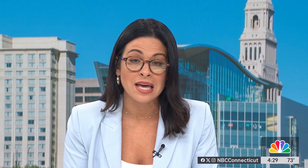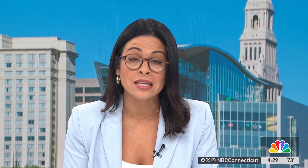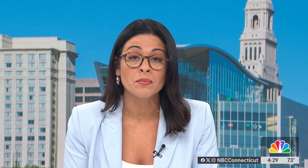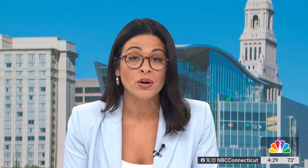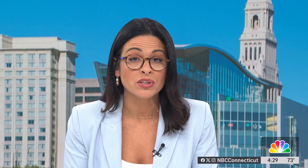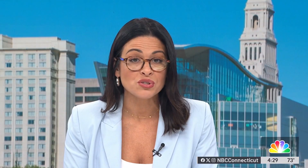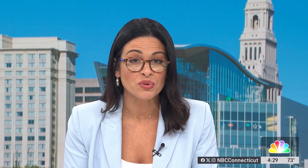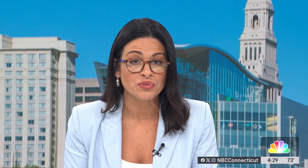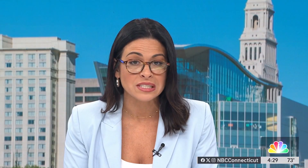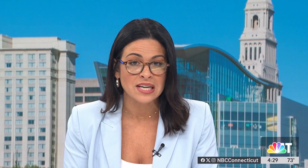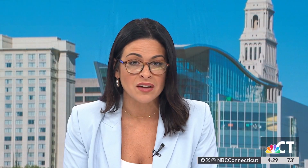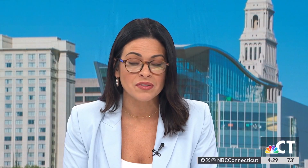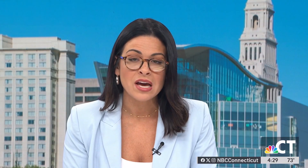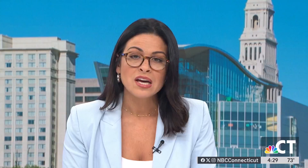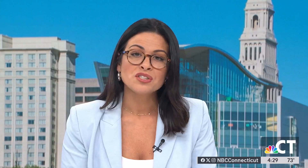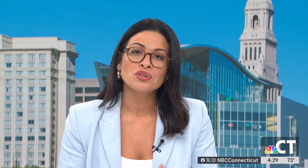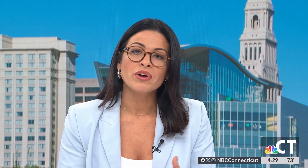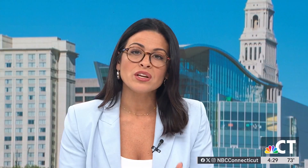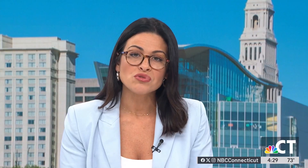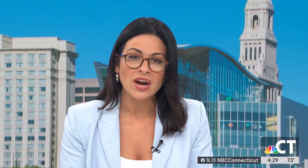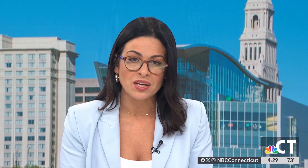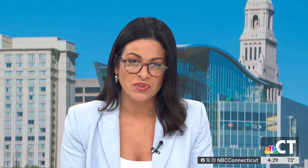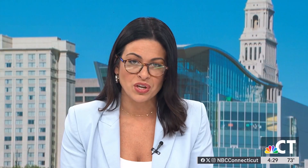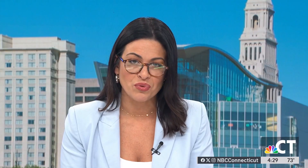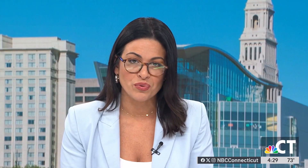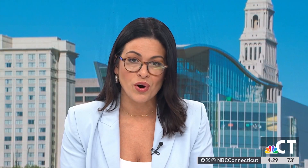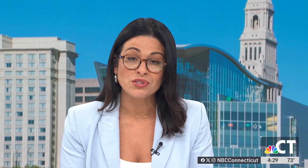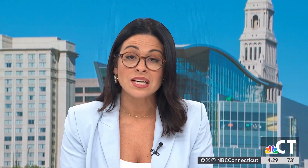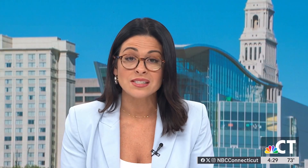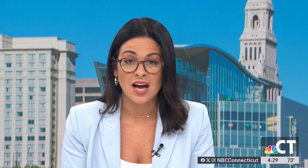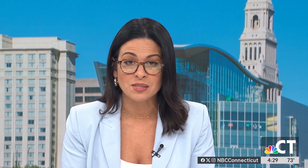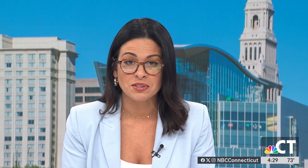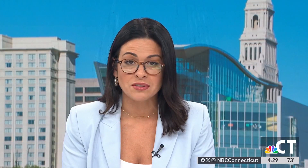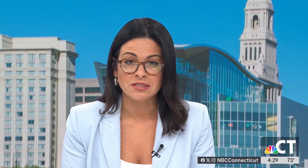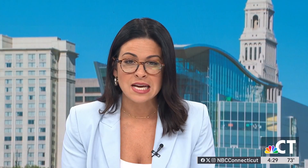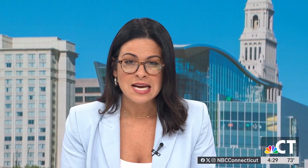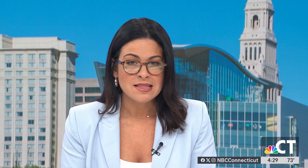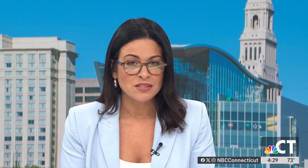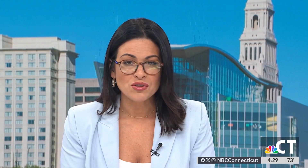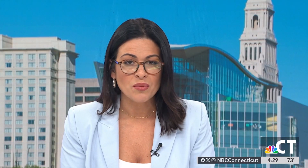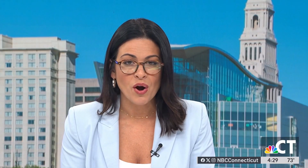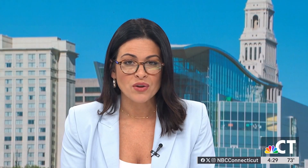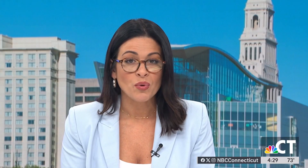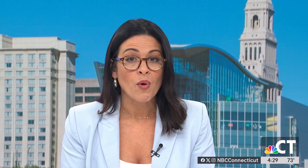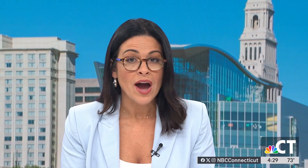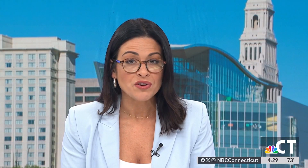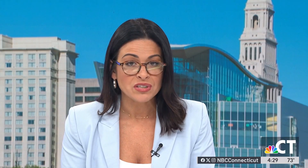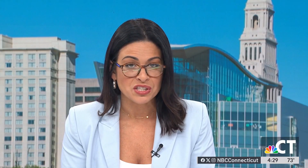winning actress Marlee Matlin. She teamed up with the CT Hospital Association and the